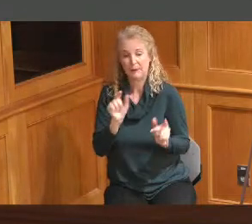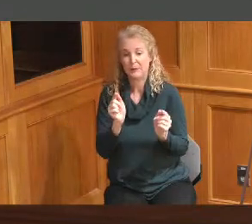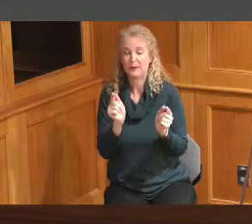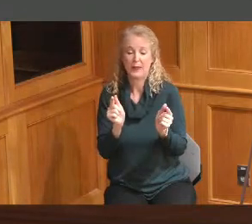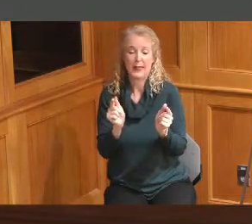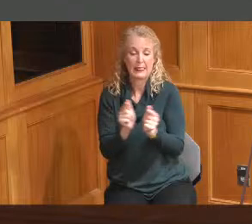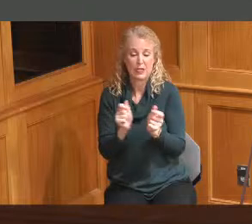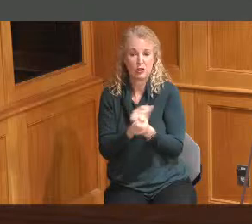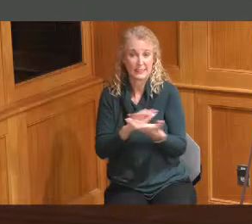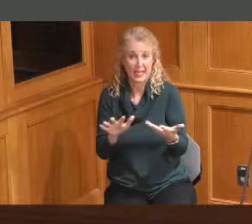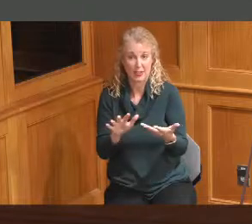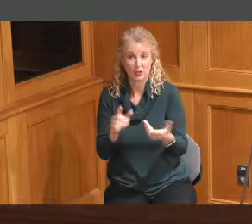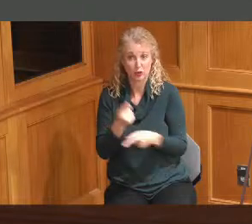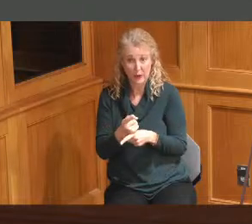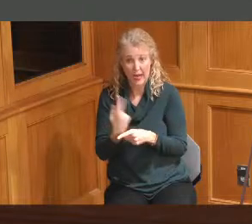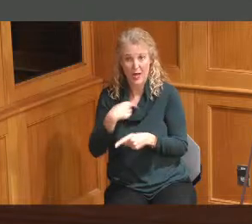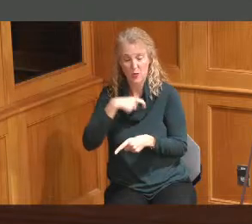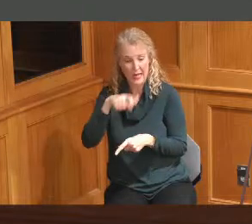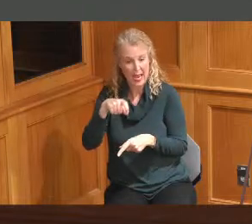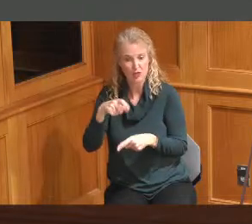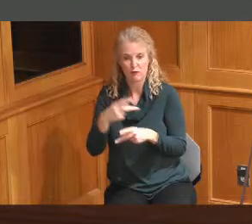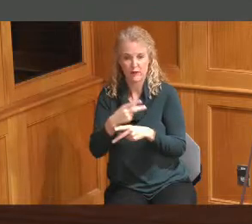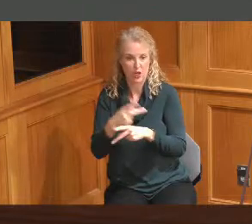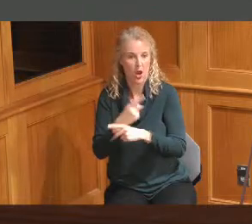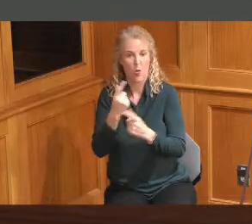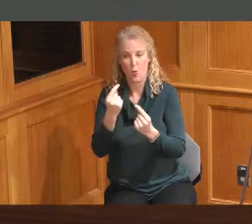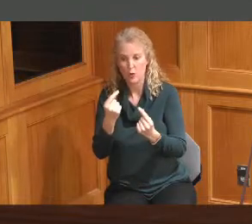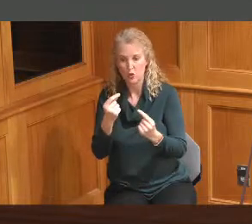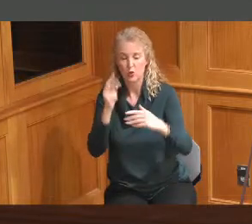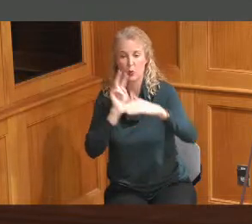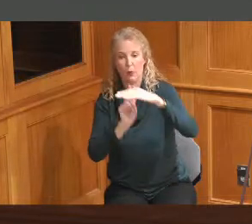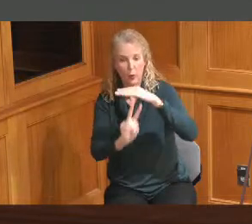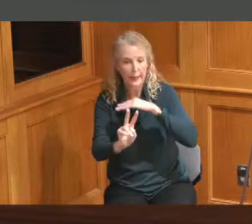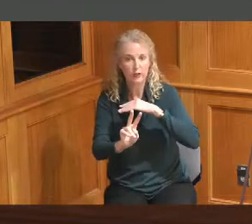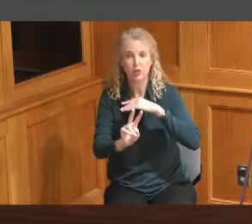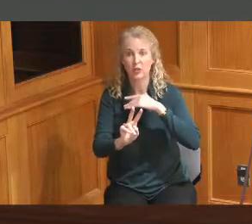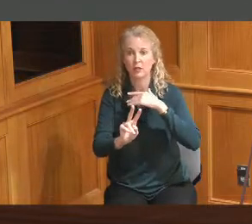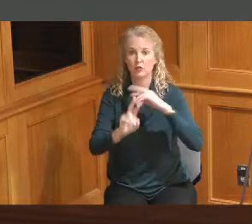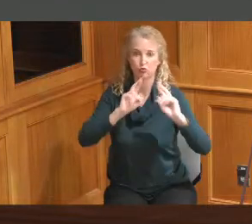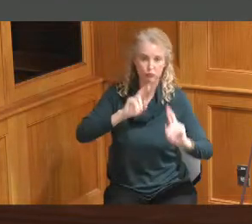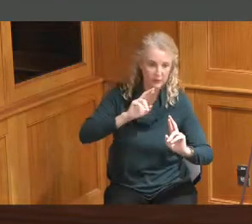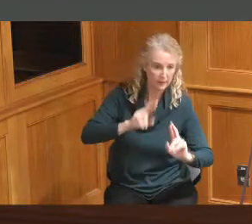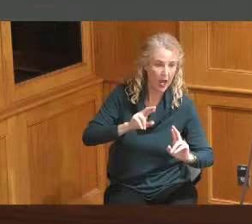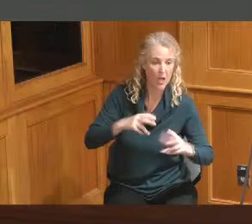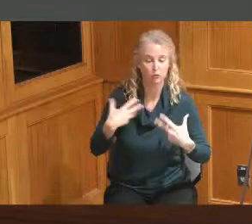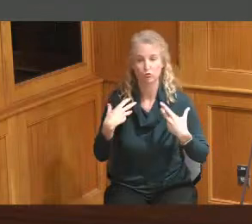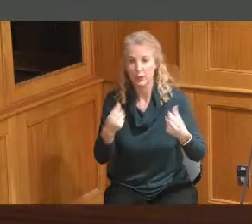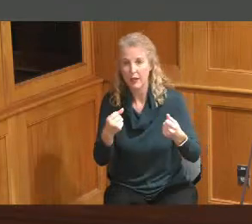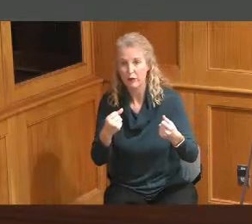we still had to everything that comes with it prediction response recovery figuring out how it